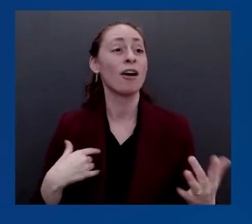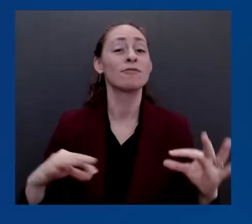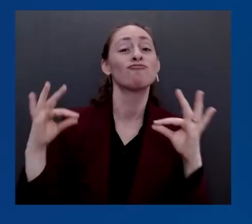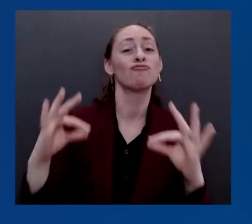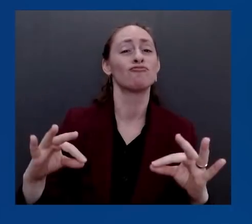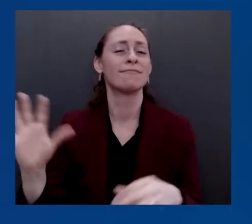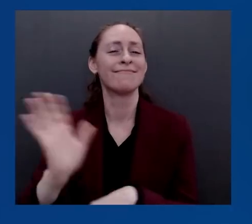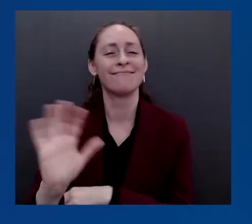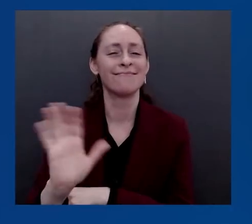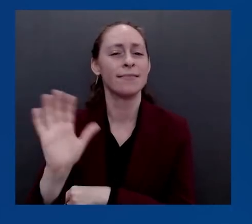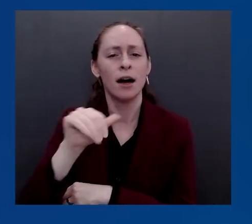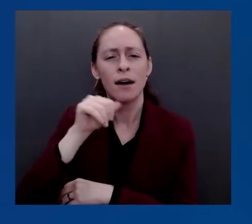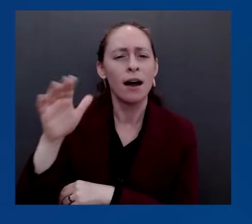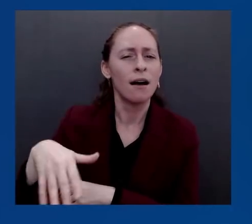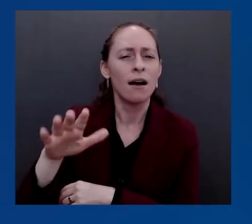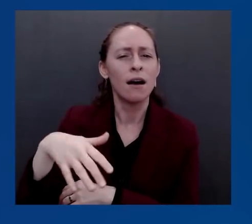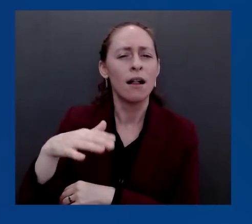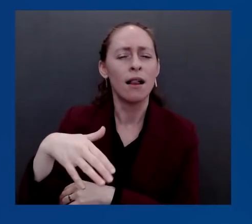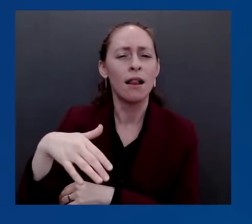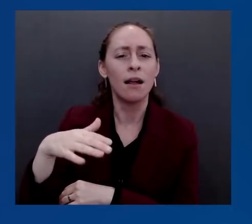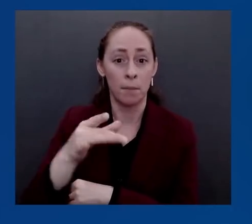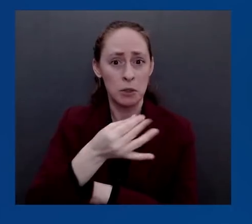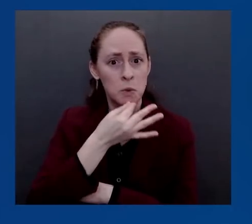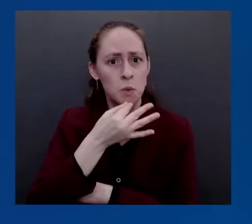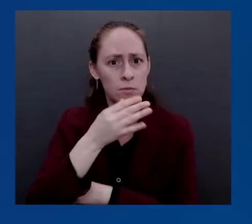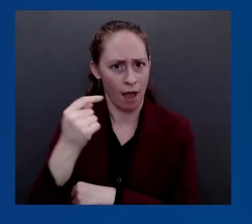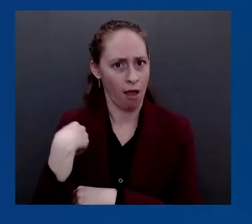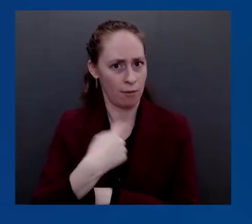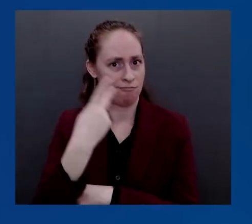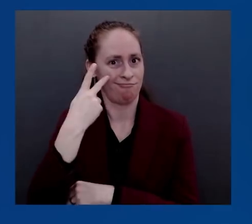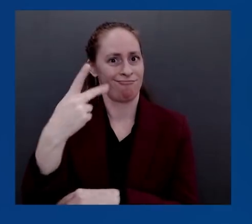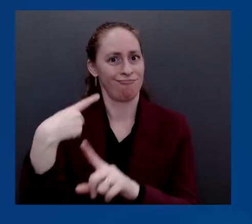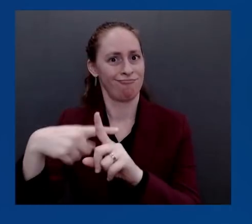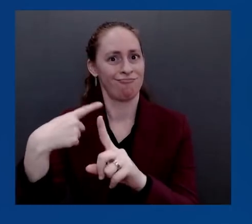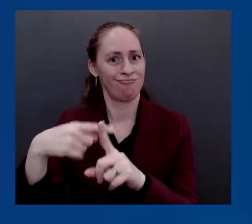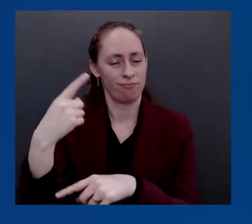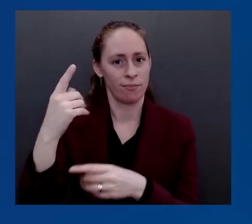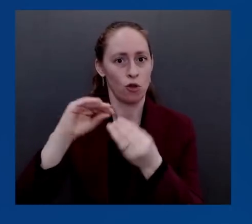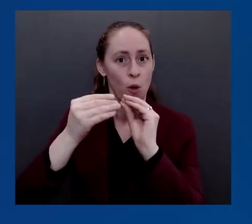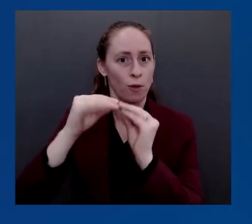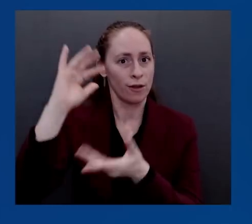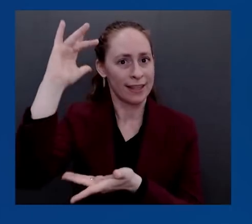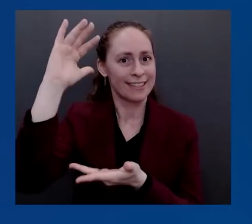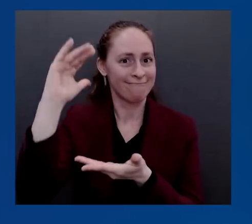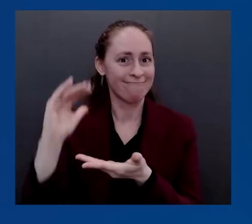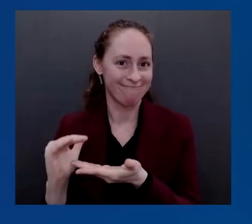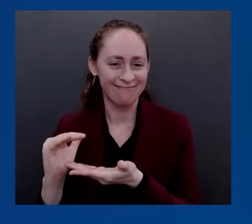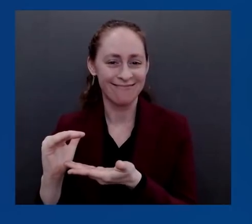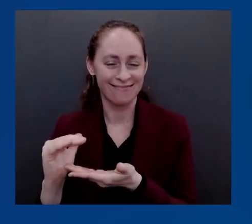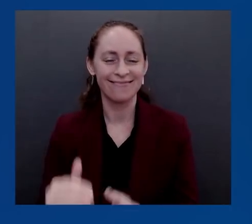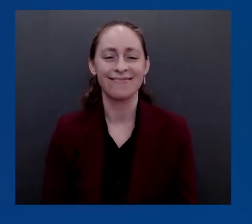The President's COVID plan is clearly working, and we believe the American people will be well-served